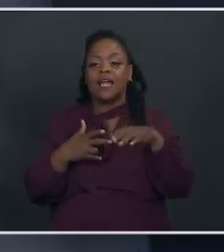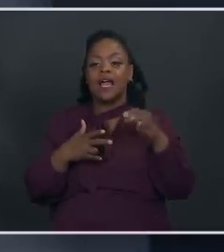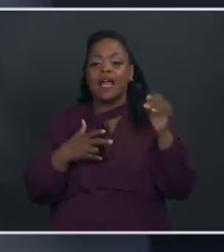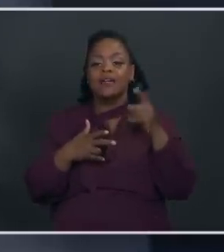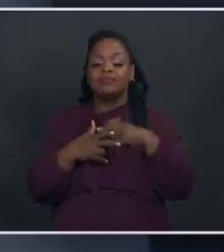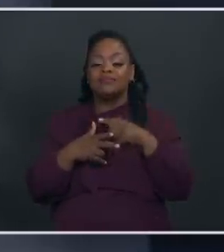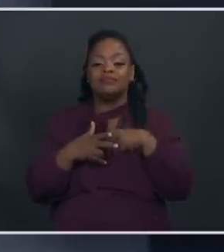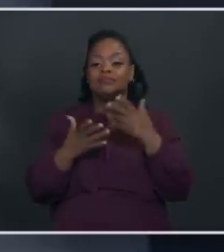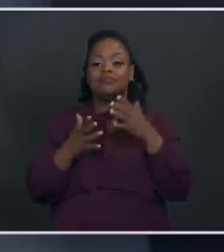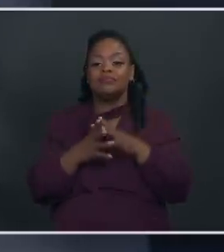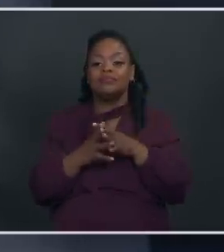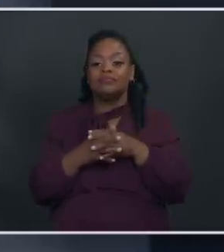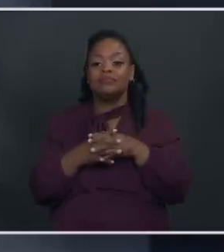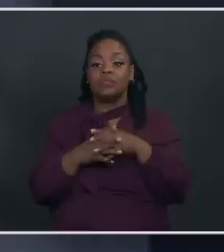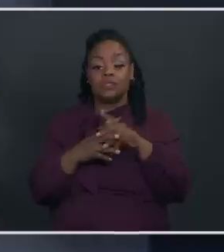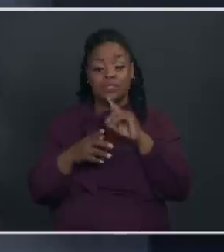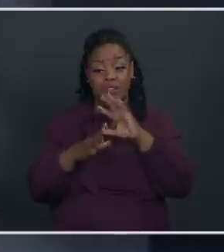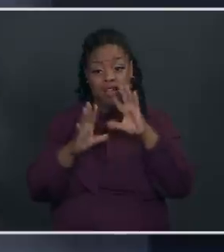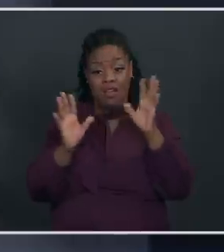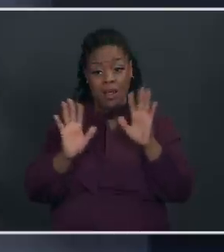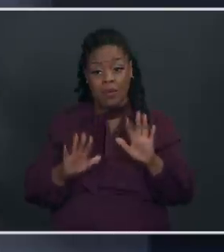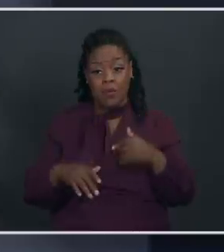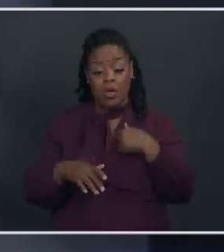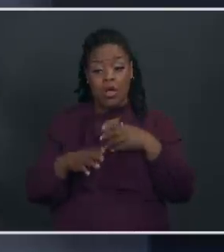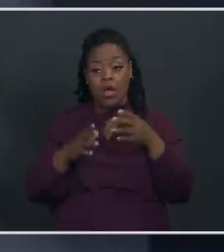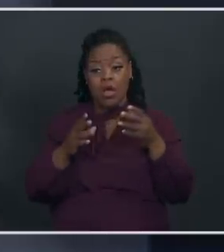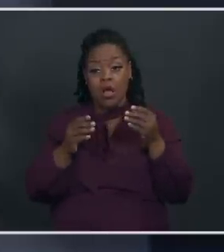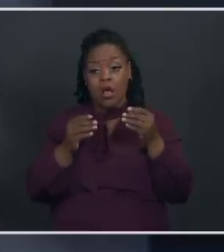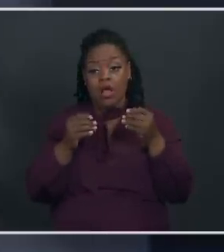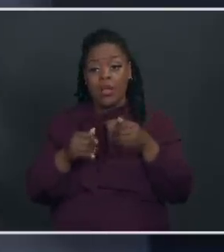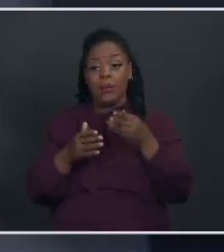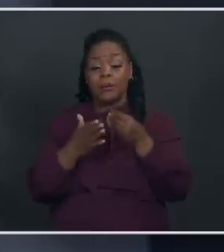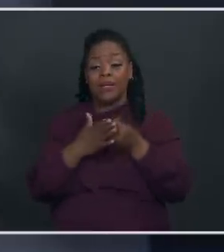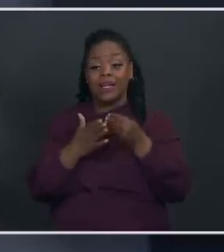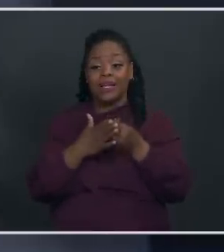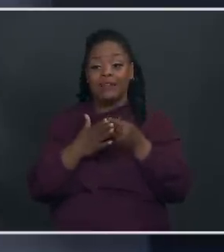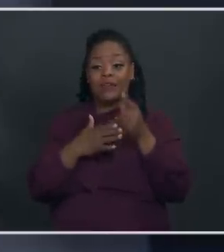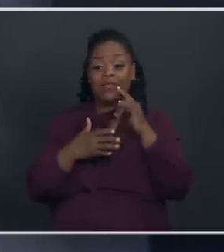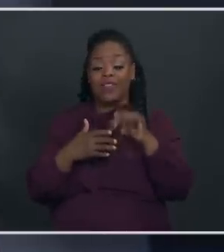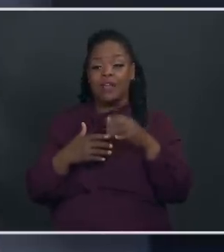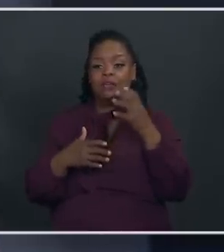Falls in a year. And Irma had the first recorded winds at 185 miles